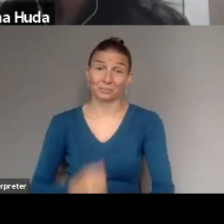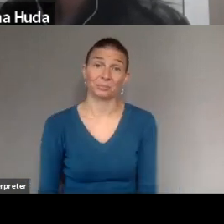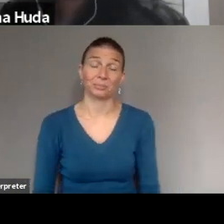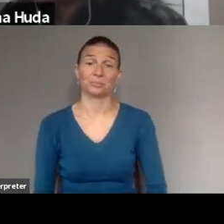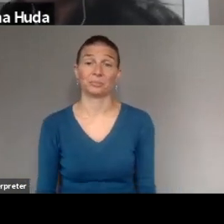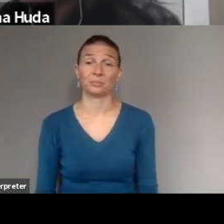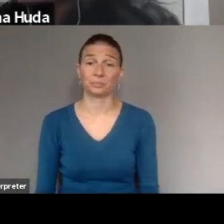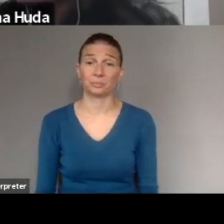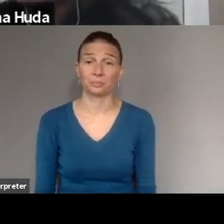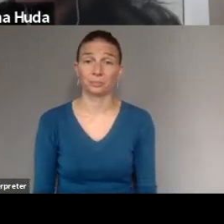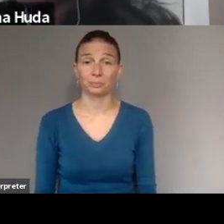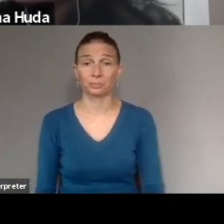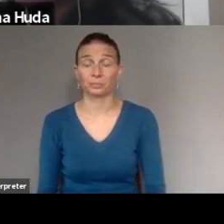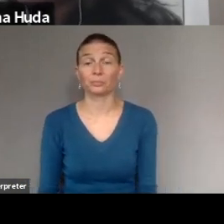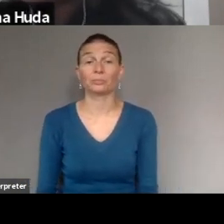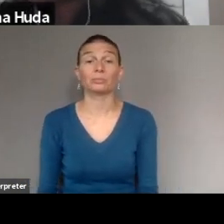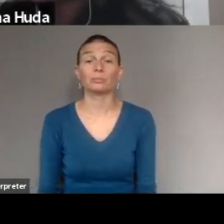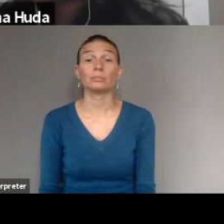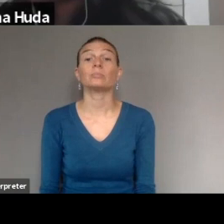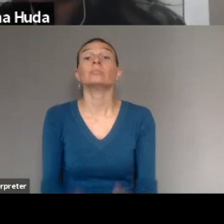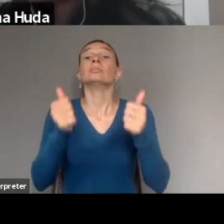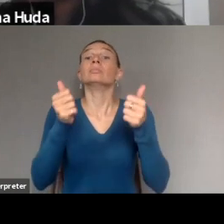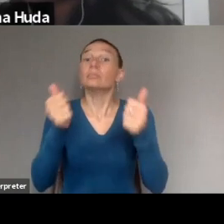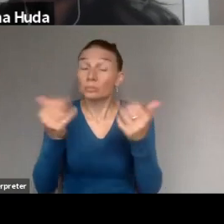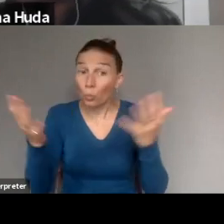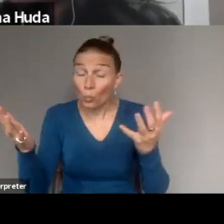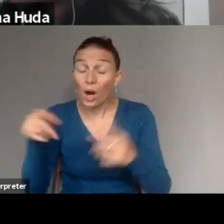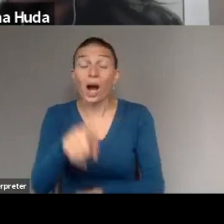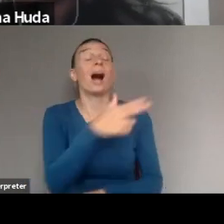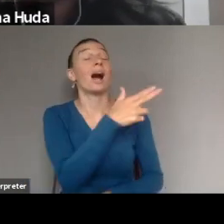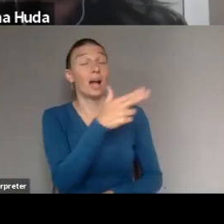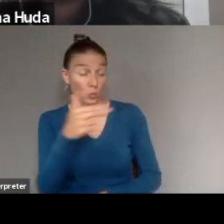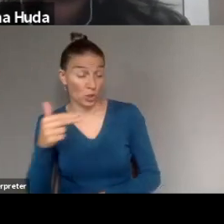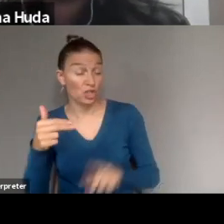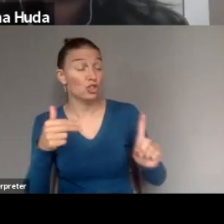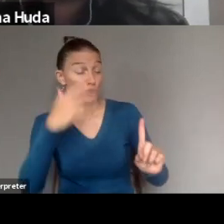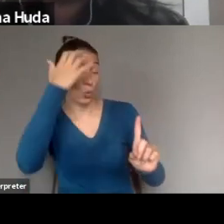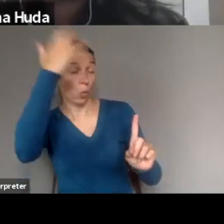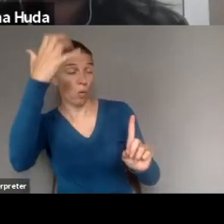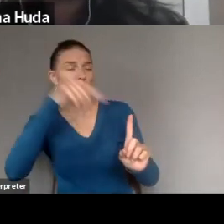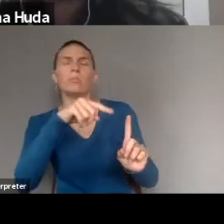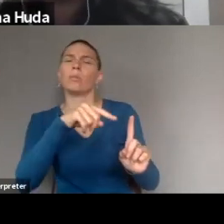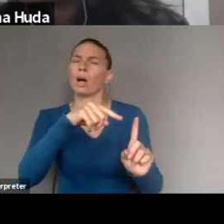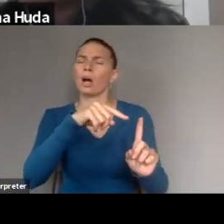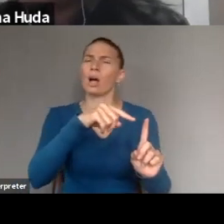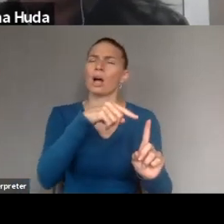Now the good news is, is that the government of Indonesia was able to build on its very strong social protection system